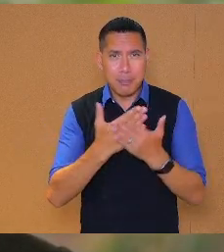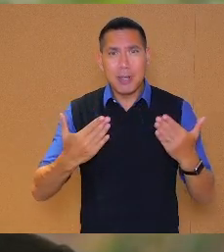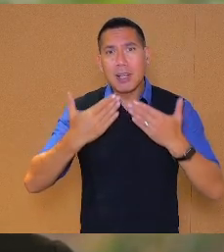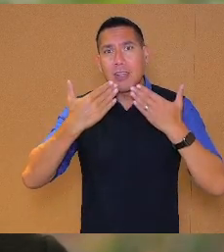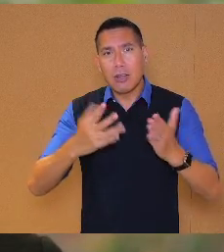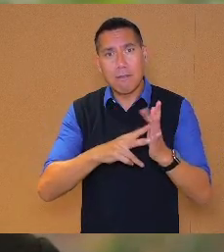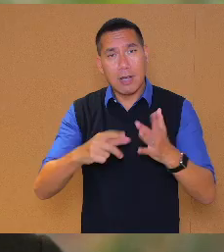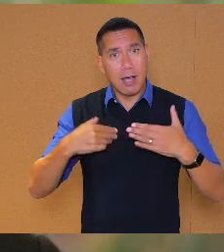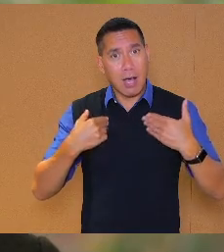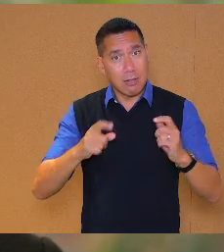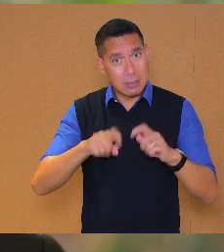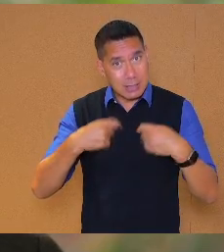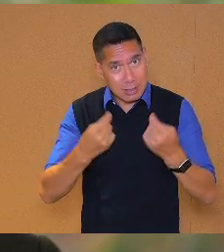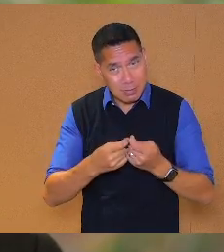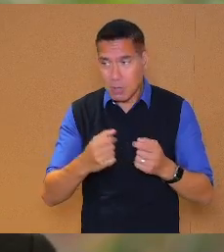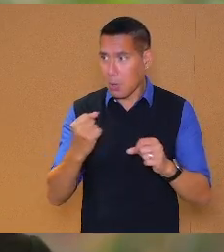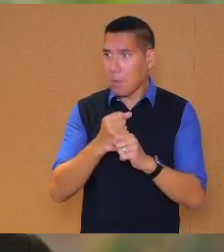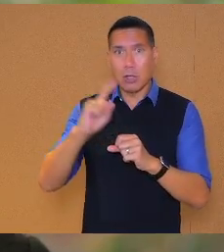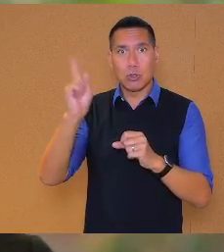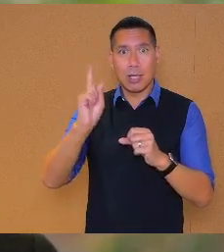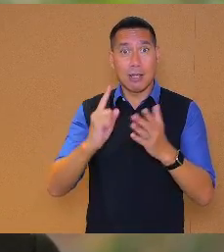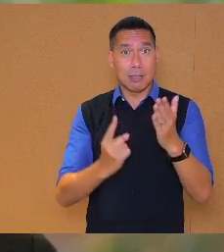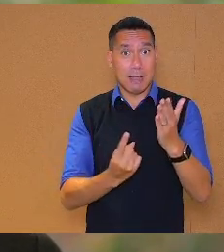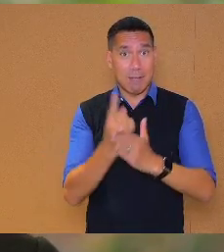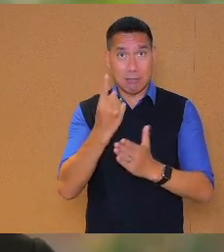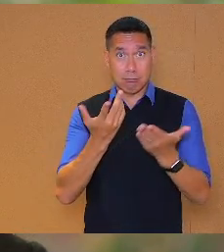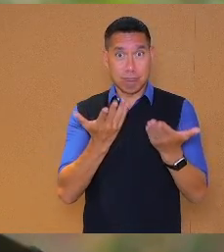VicHealth team who made today's event possible, and to our